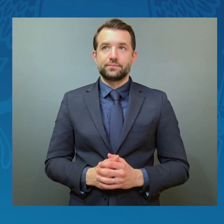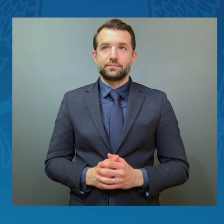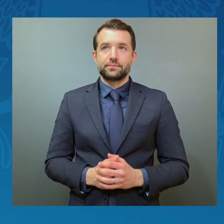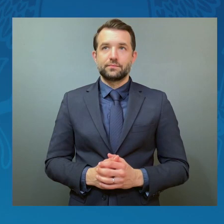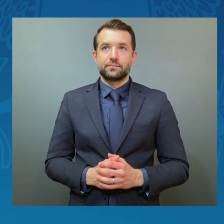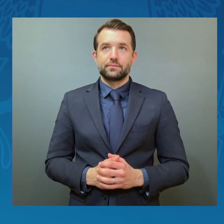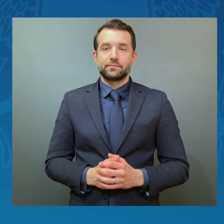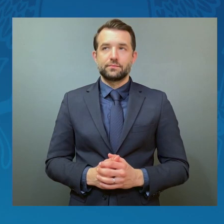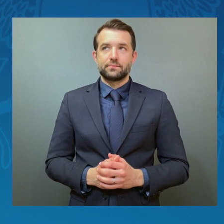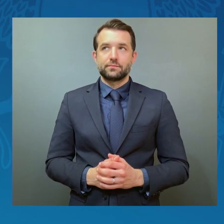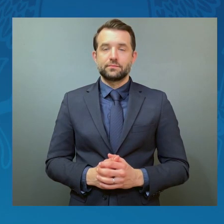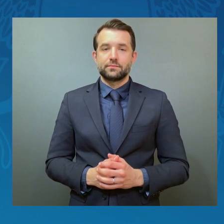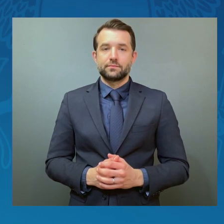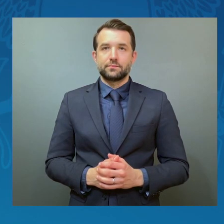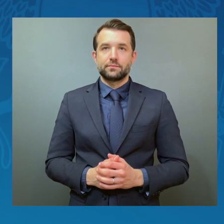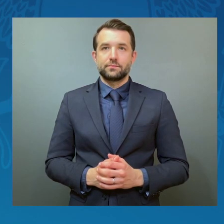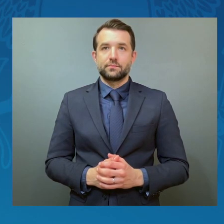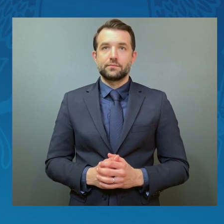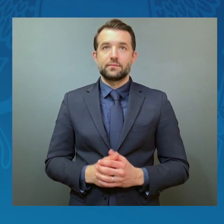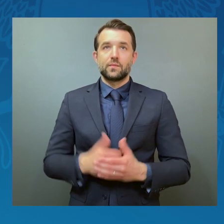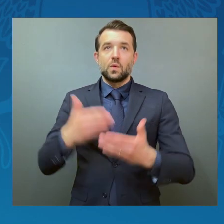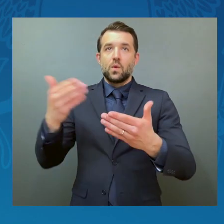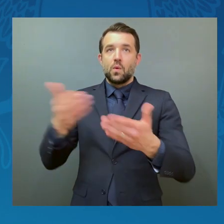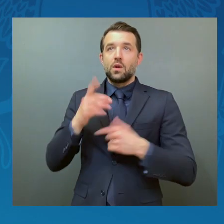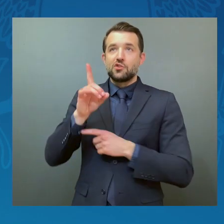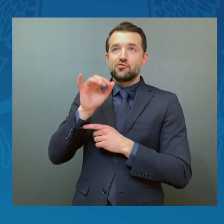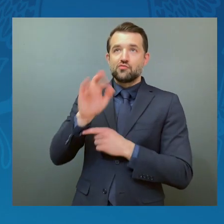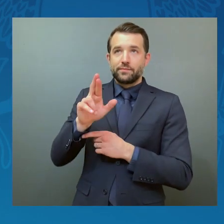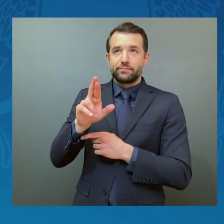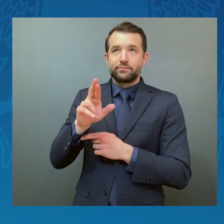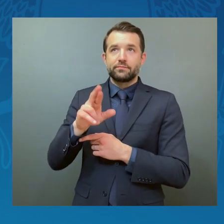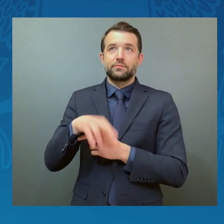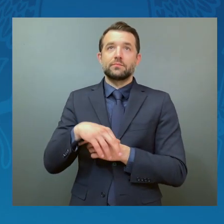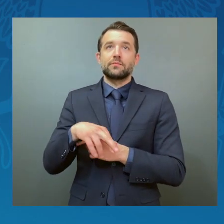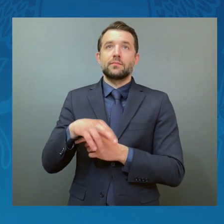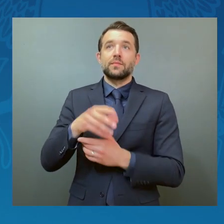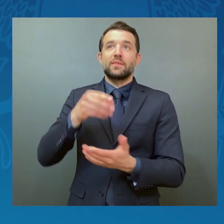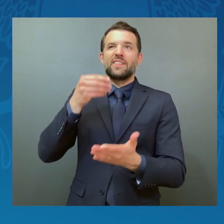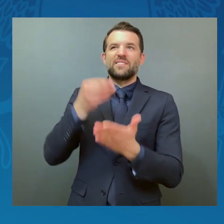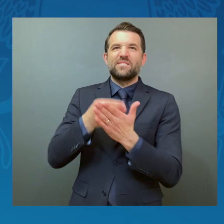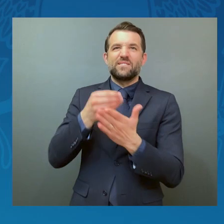Moderator: Please welcome Director of Consumer Financial Protection Bureau, Rohit Chopra.